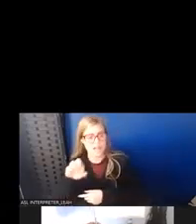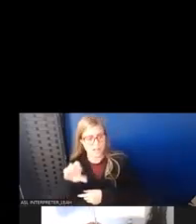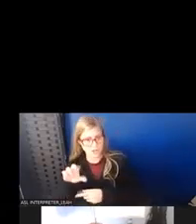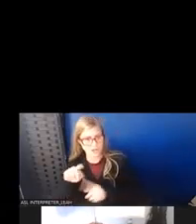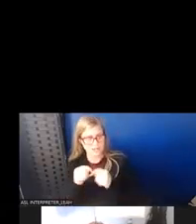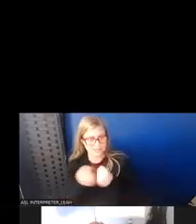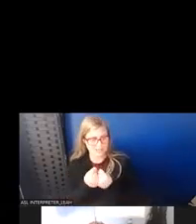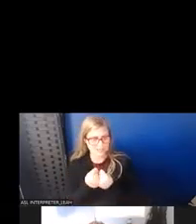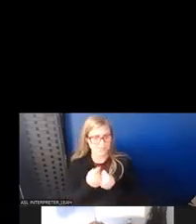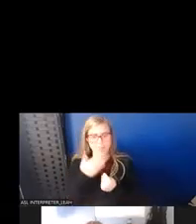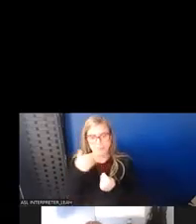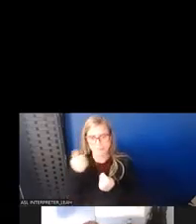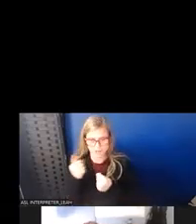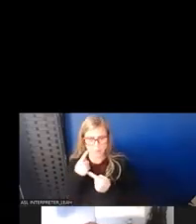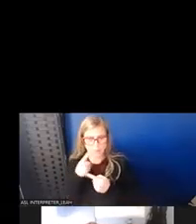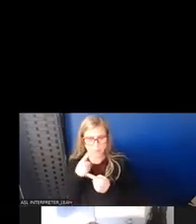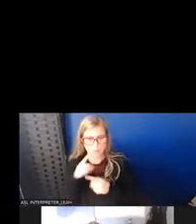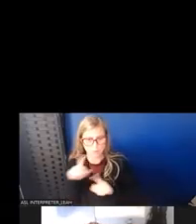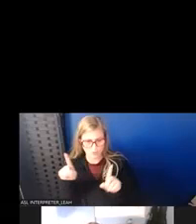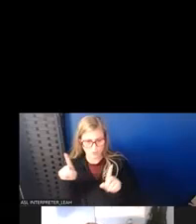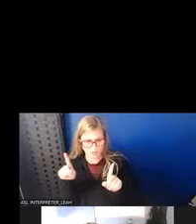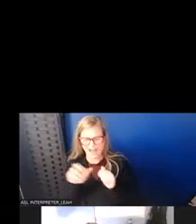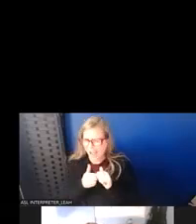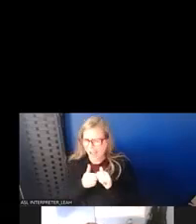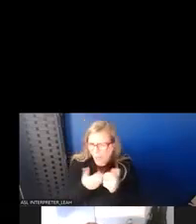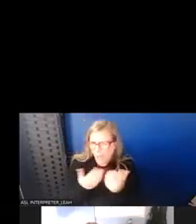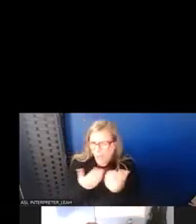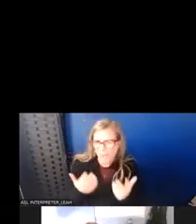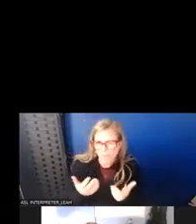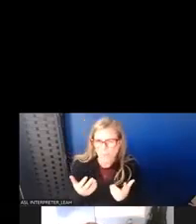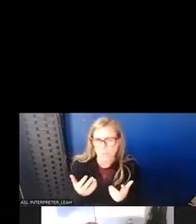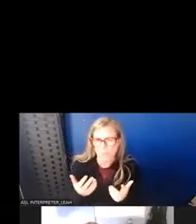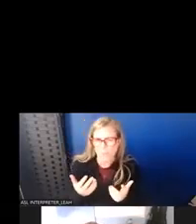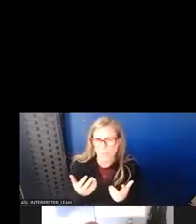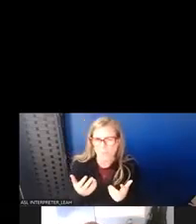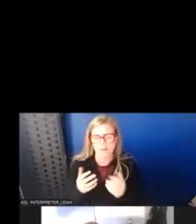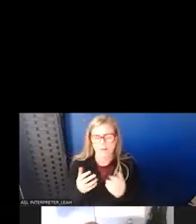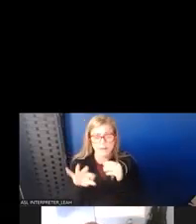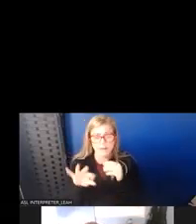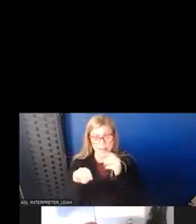They had like a database of about 90,000 articles and various journals.